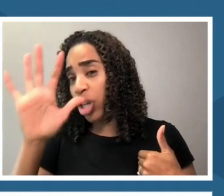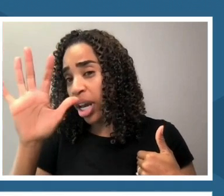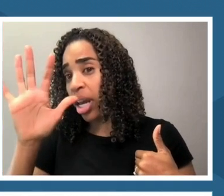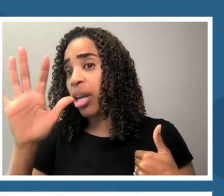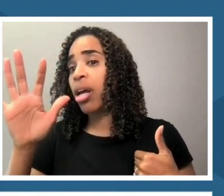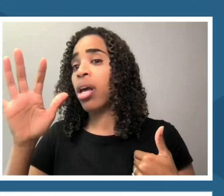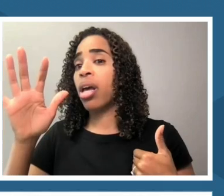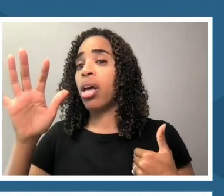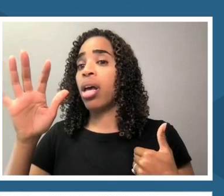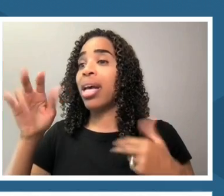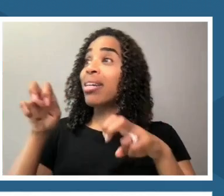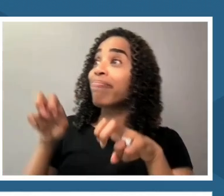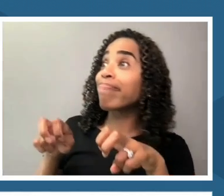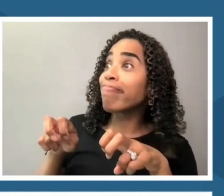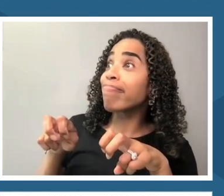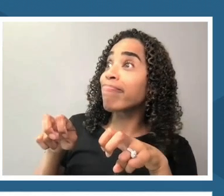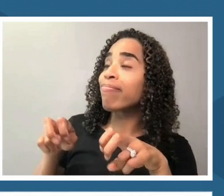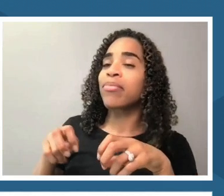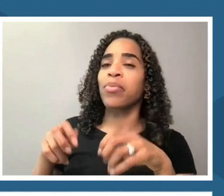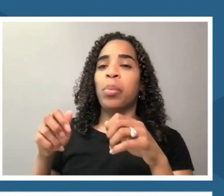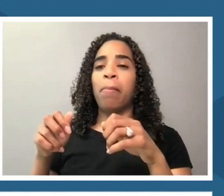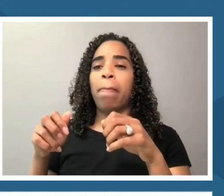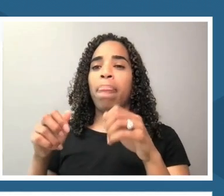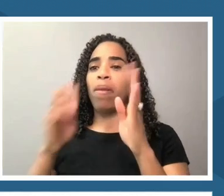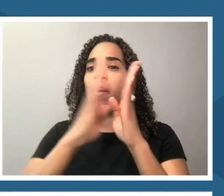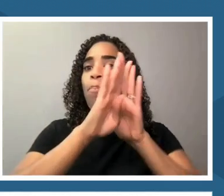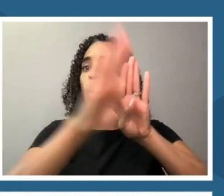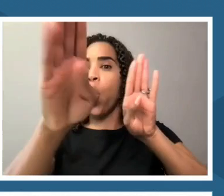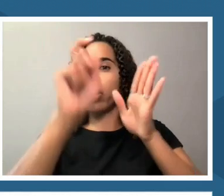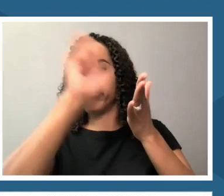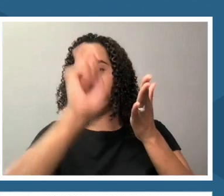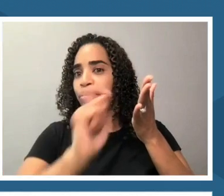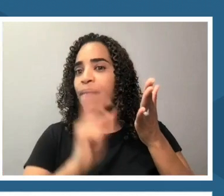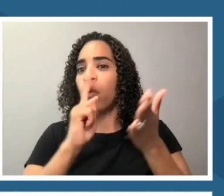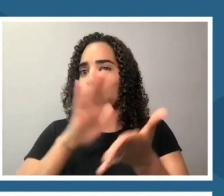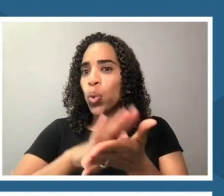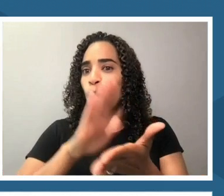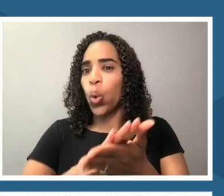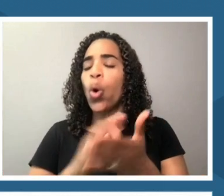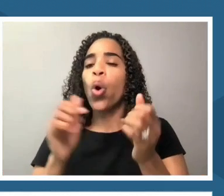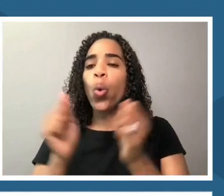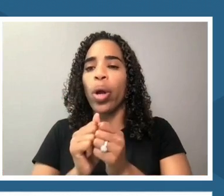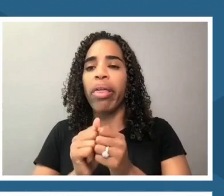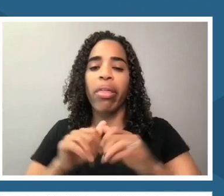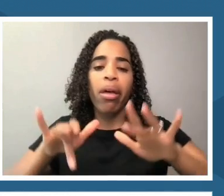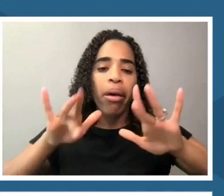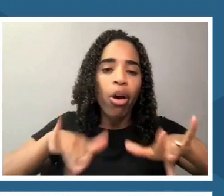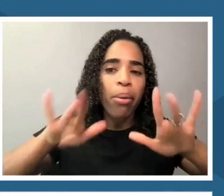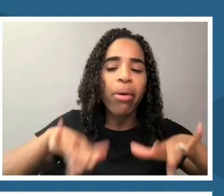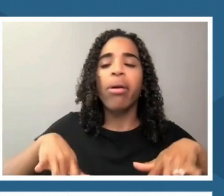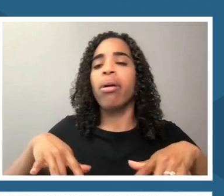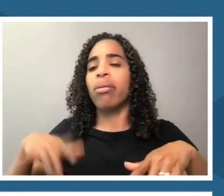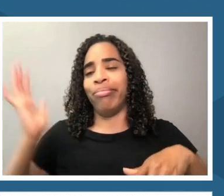with those large computers we used to use books and also school supplies like